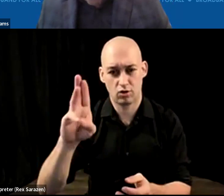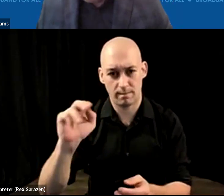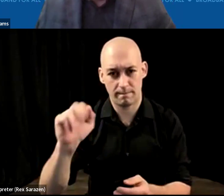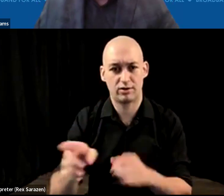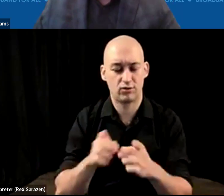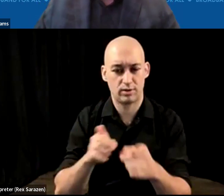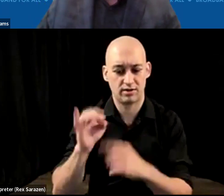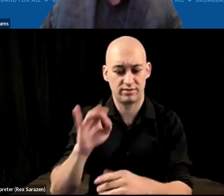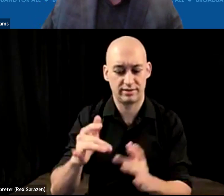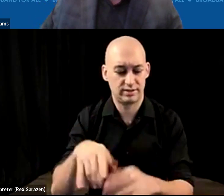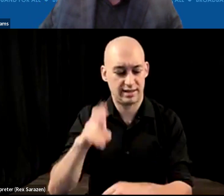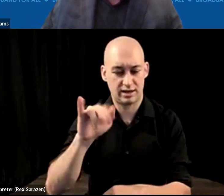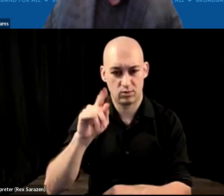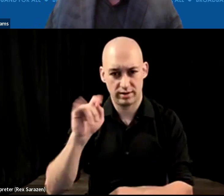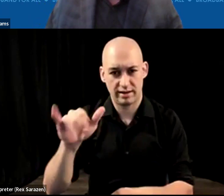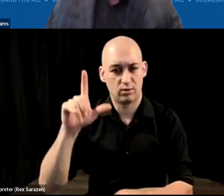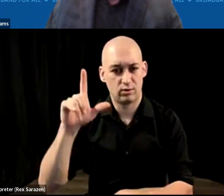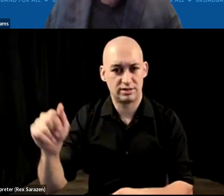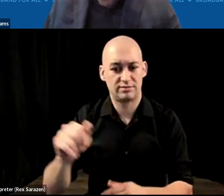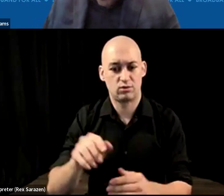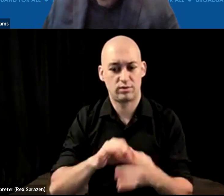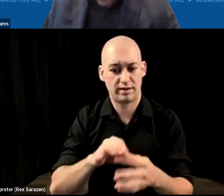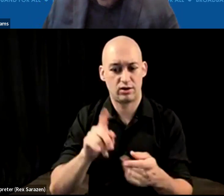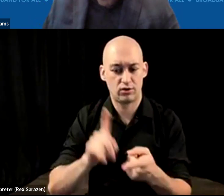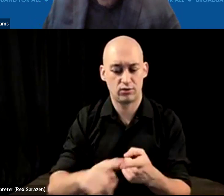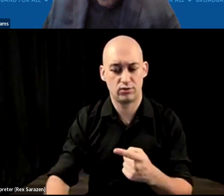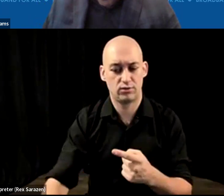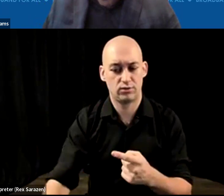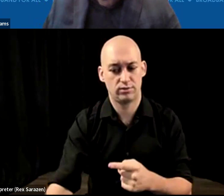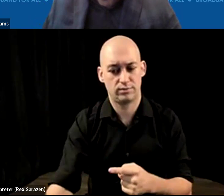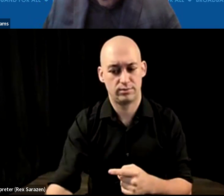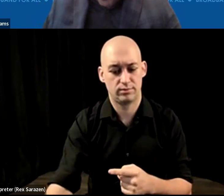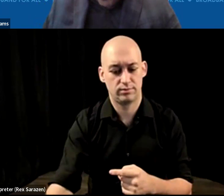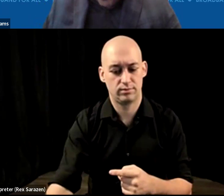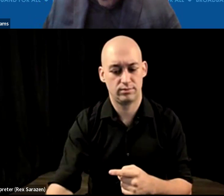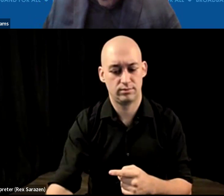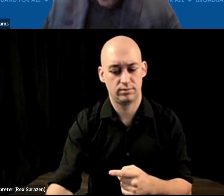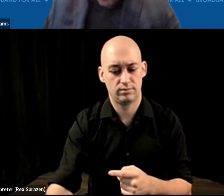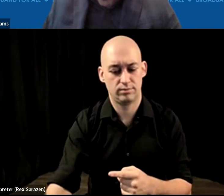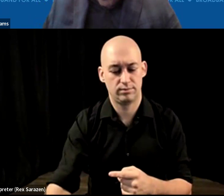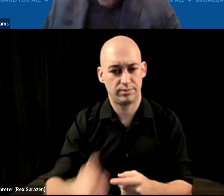of Los Angeles. In terms of the 3 notice of funding opportunities, can you please